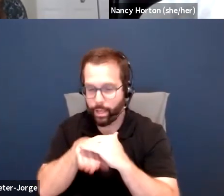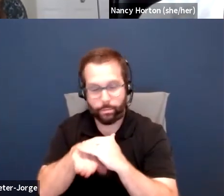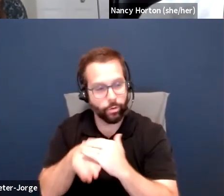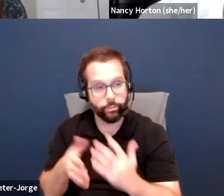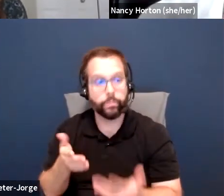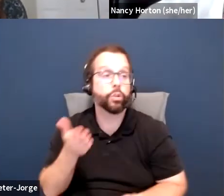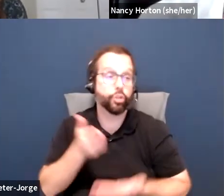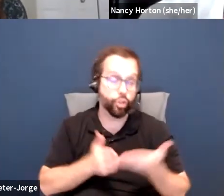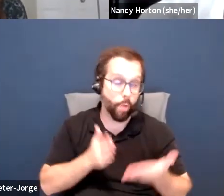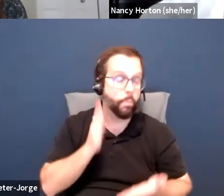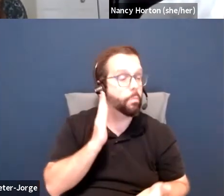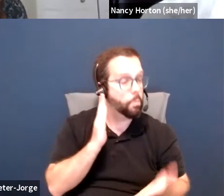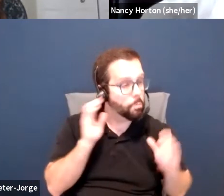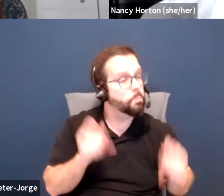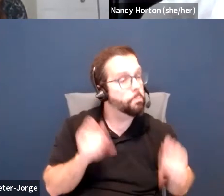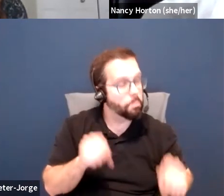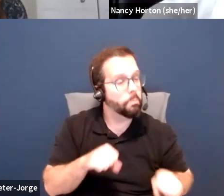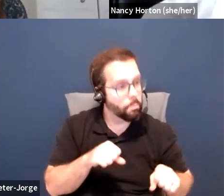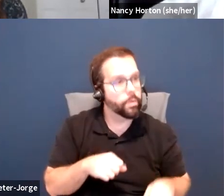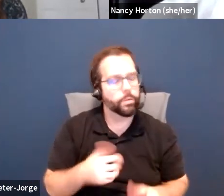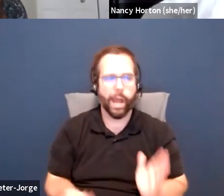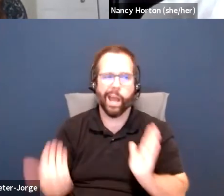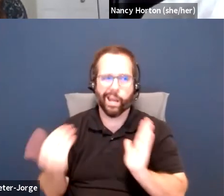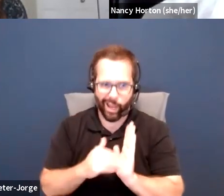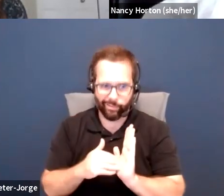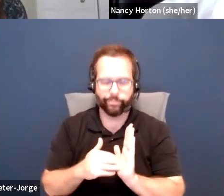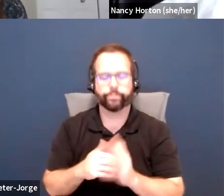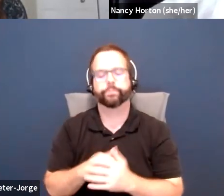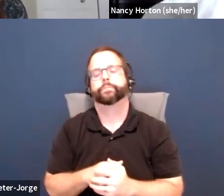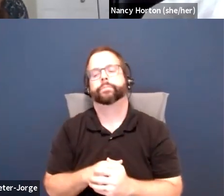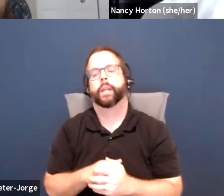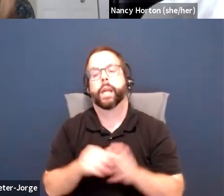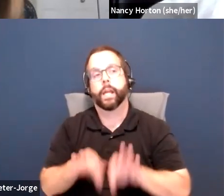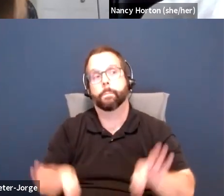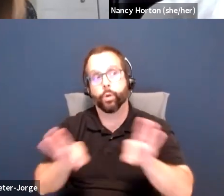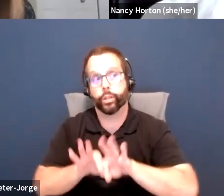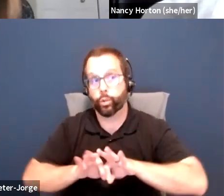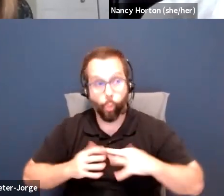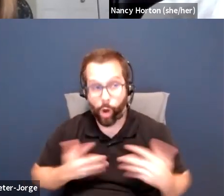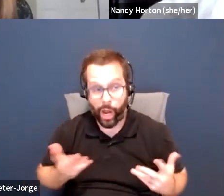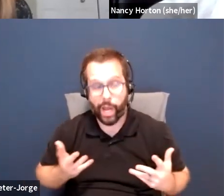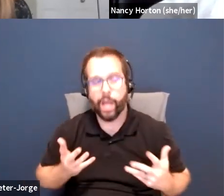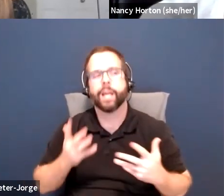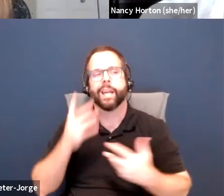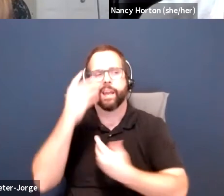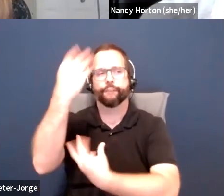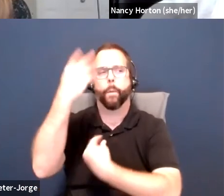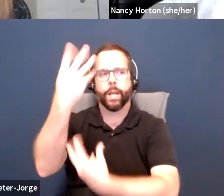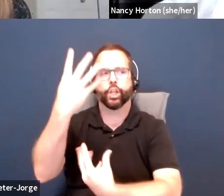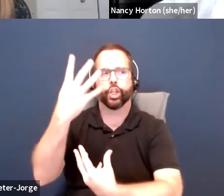that are not accessible and maybe they they aren't going to be. So again,